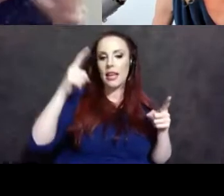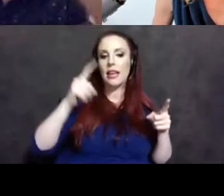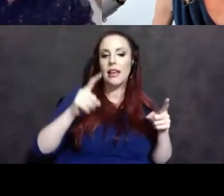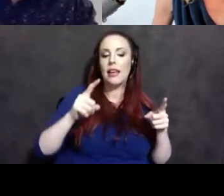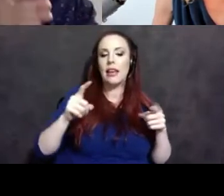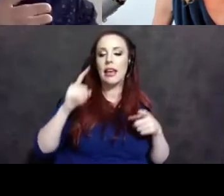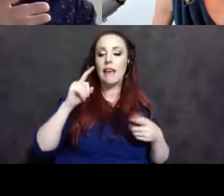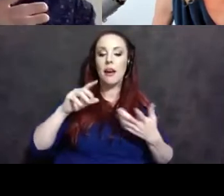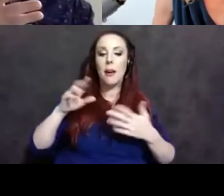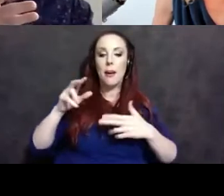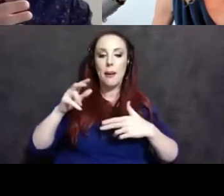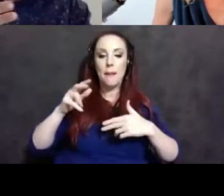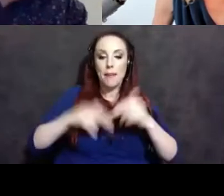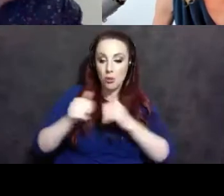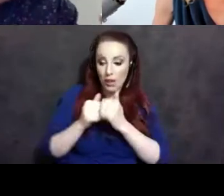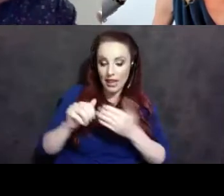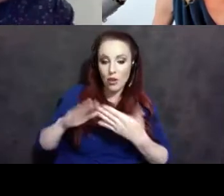And the investors, maybe not the right investors.